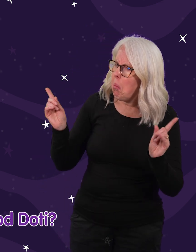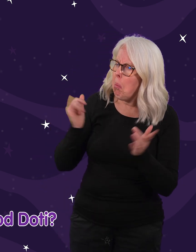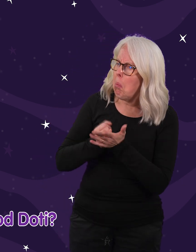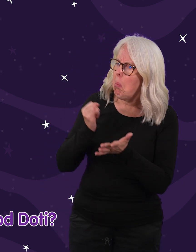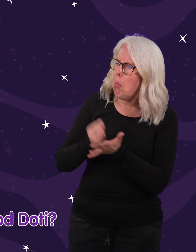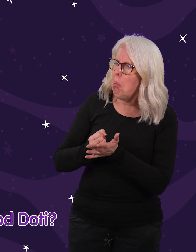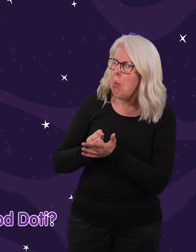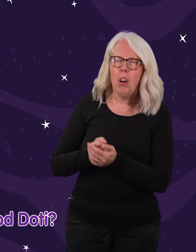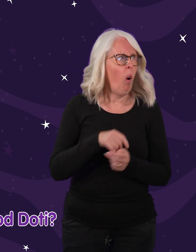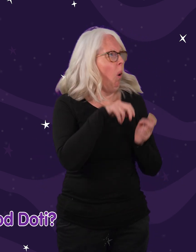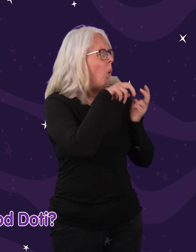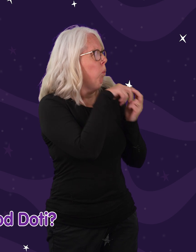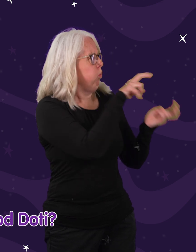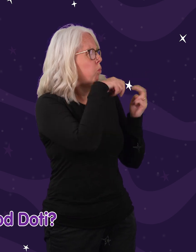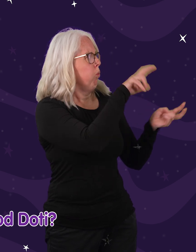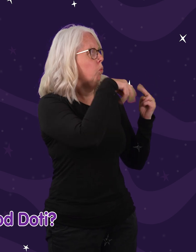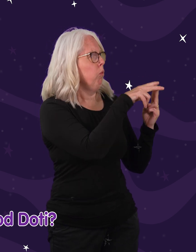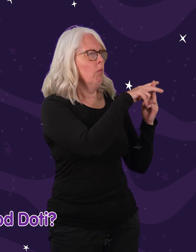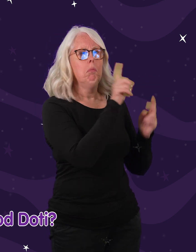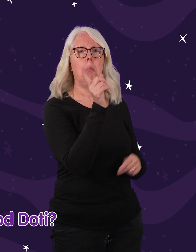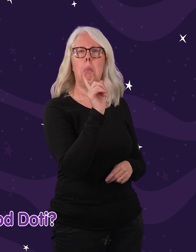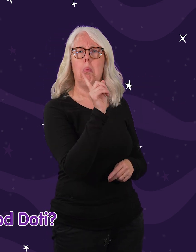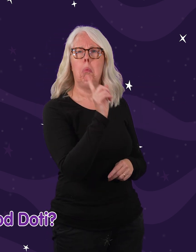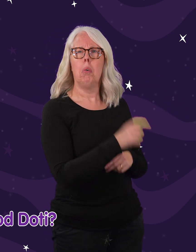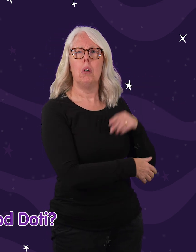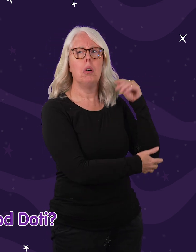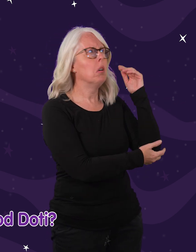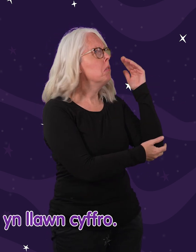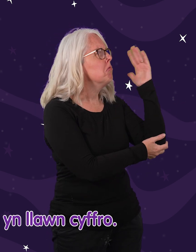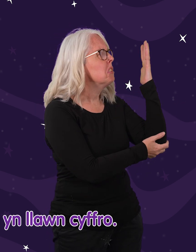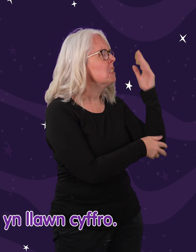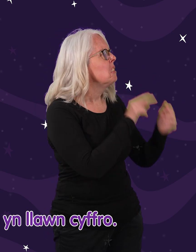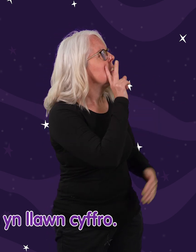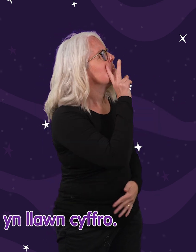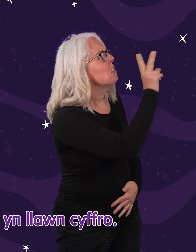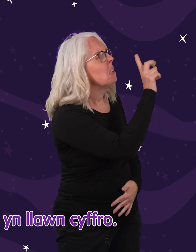What's wrong Doti? Have you seen something?